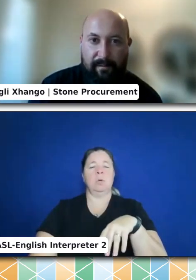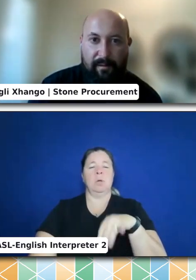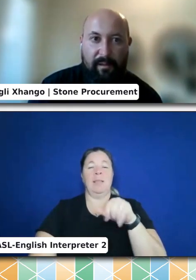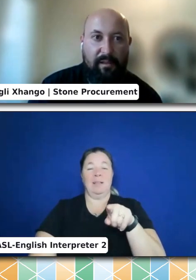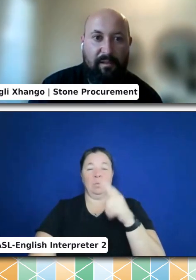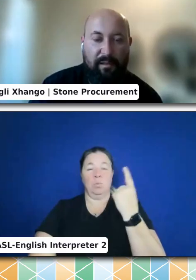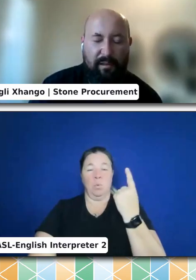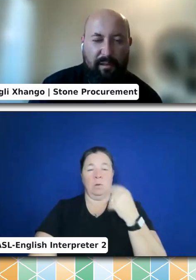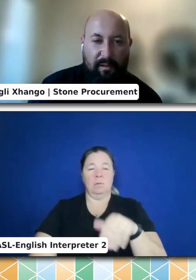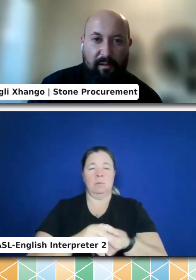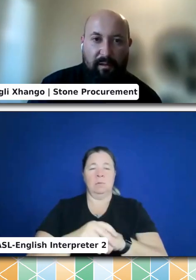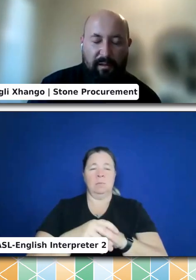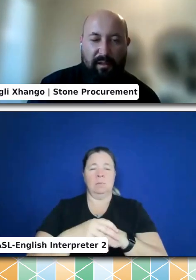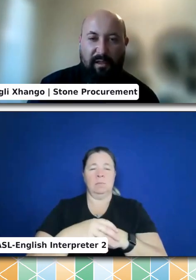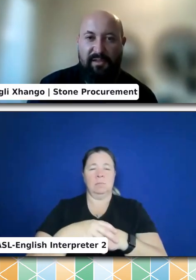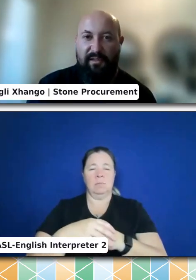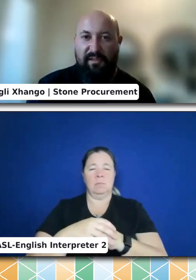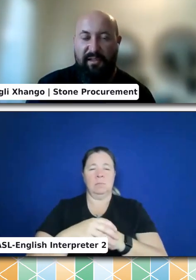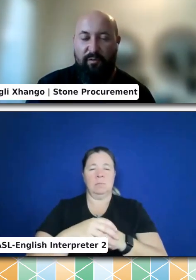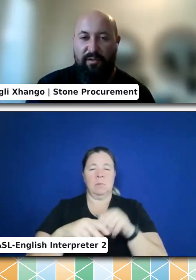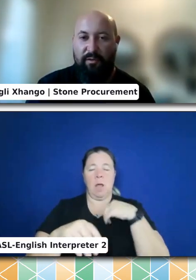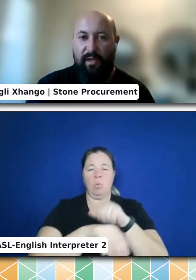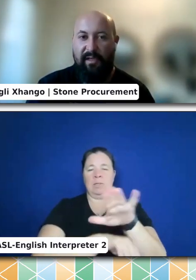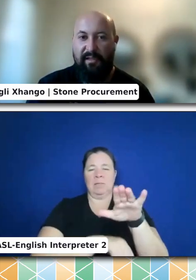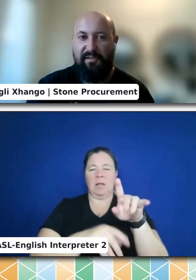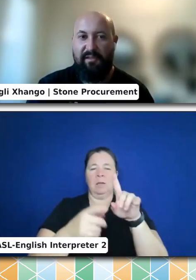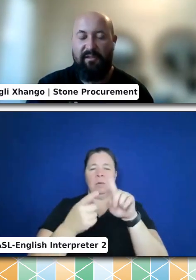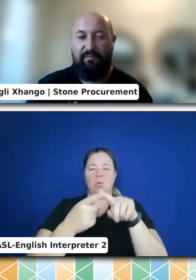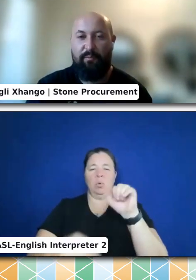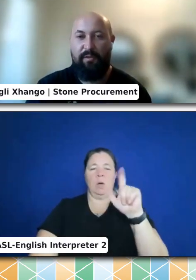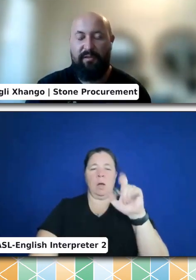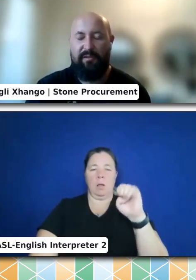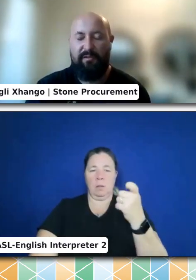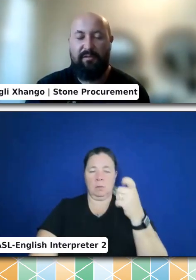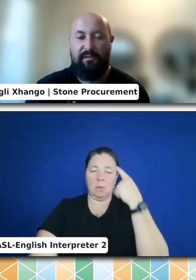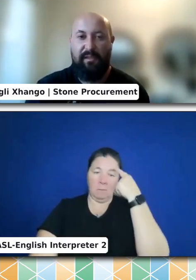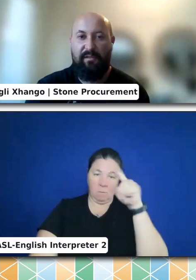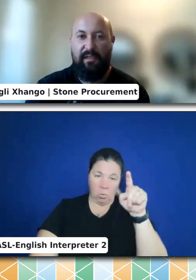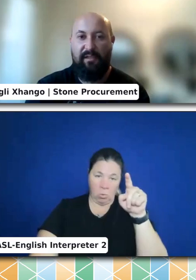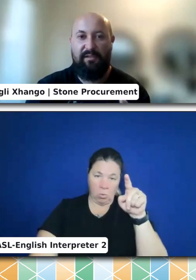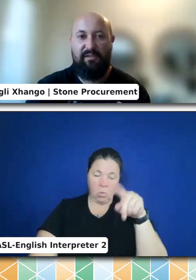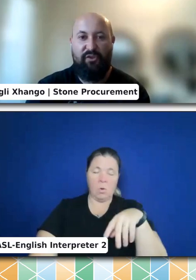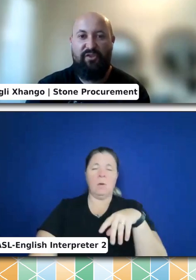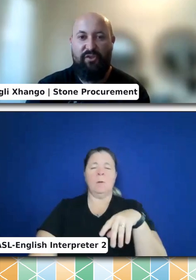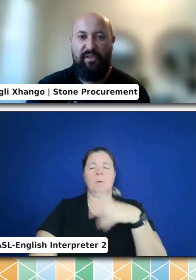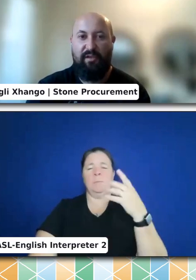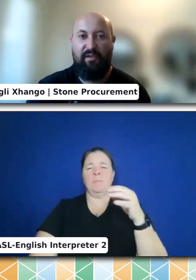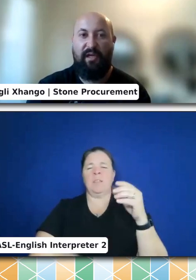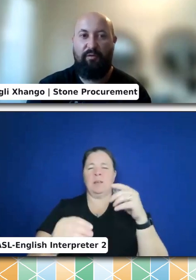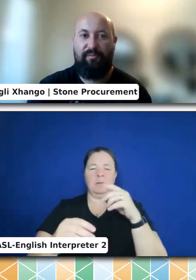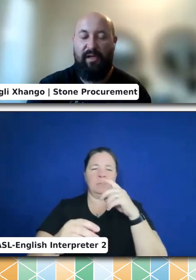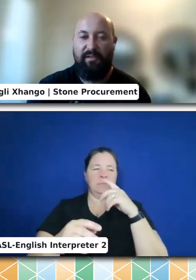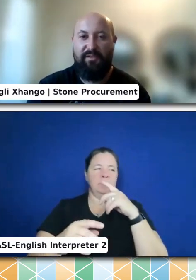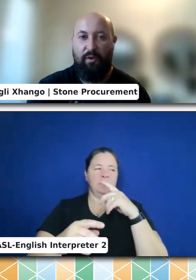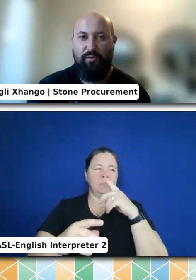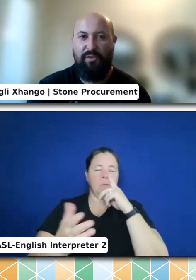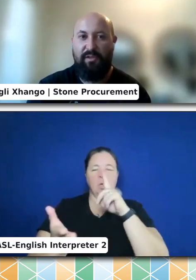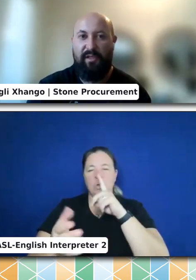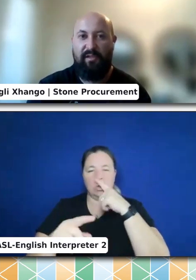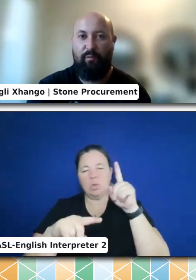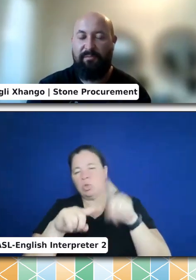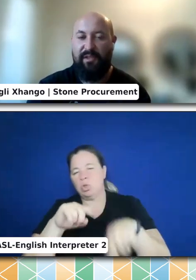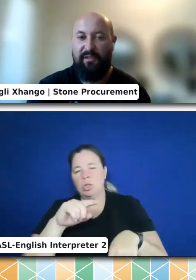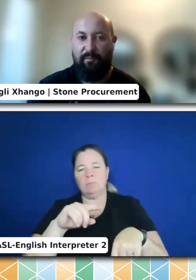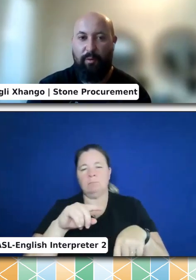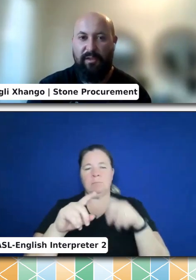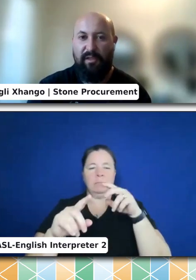I'll send this out to Alex, uh, for… kind of as a cheat sheet on how to find these codes and the website for it.